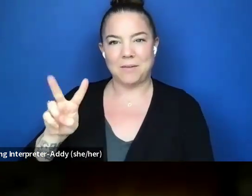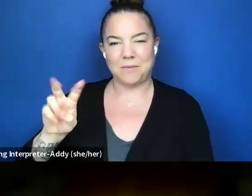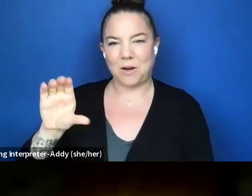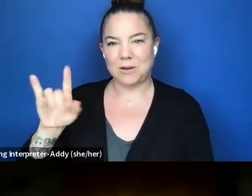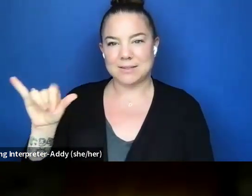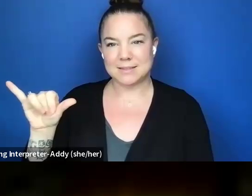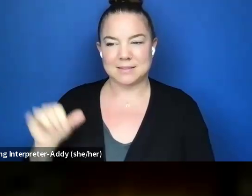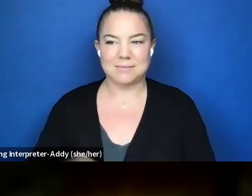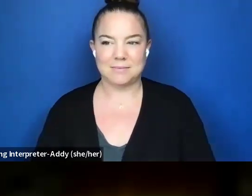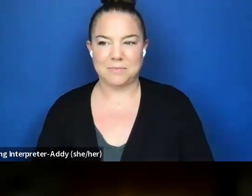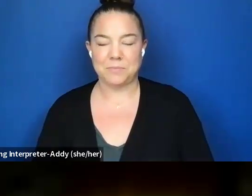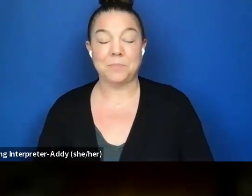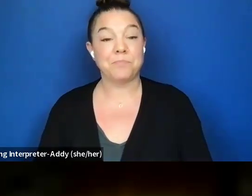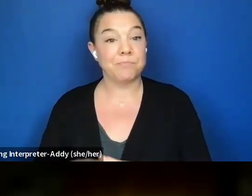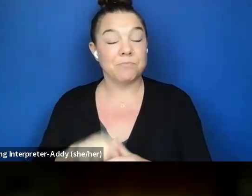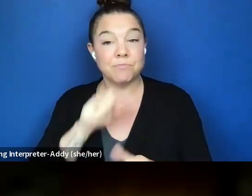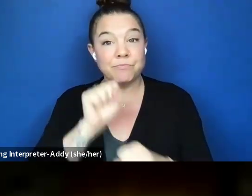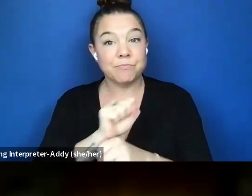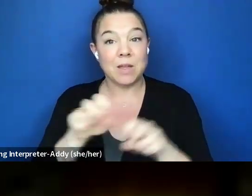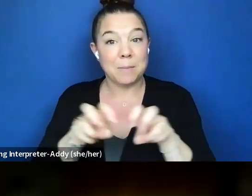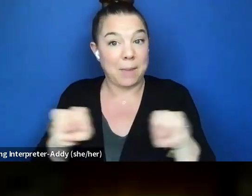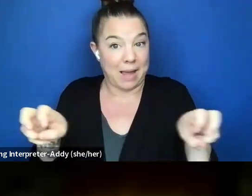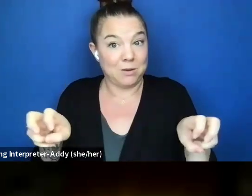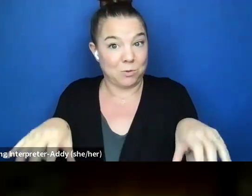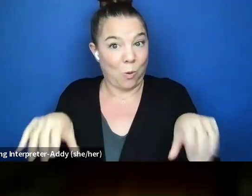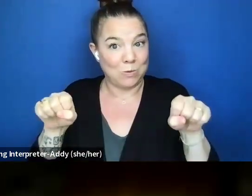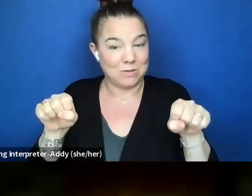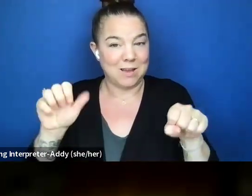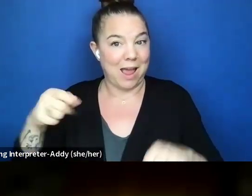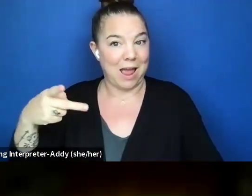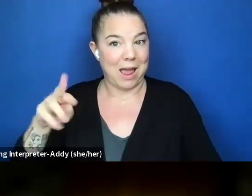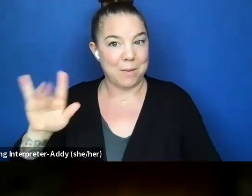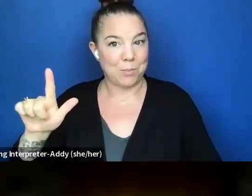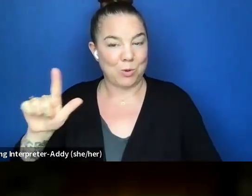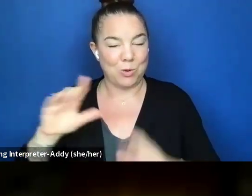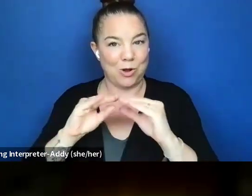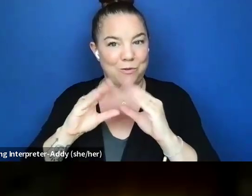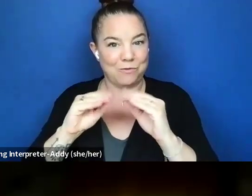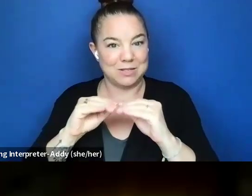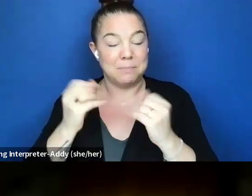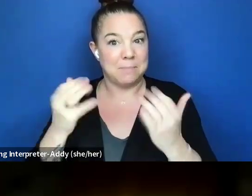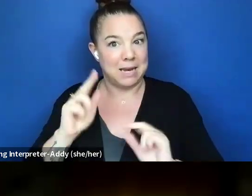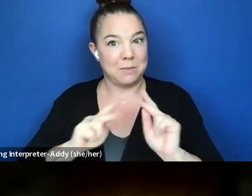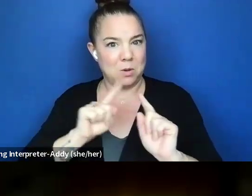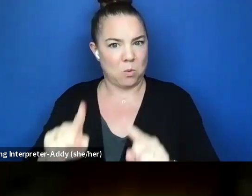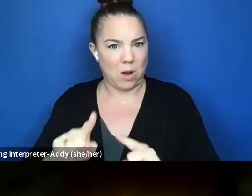Brooke Wilson (she/her): there was actually a panel at the April Conference Brooke Wilson (she/her): with a bunch of folks from Wisconsin. Right, Alyssa.